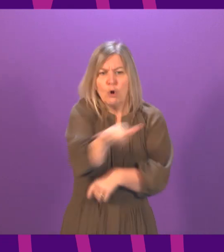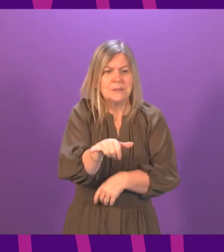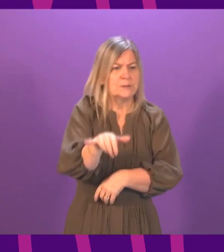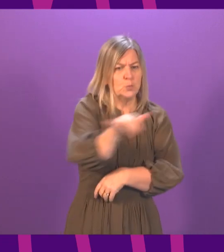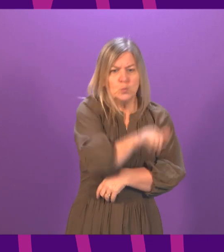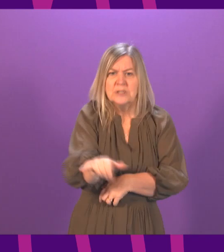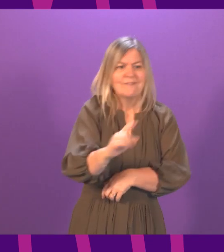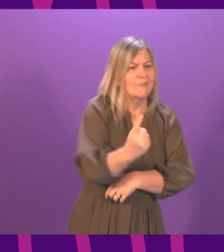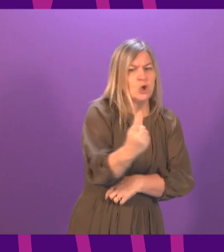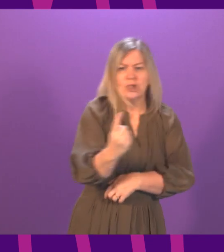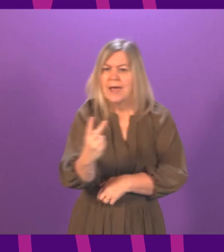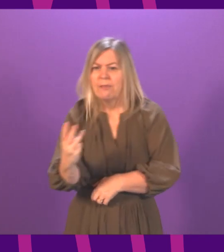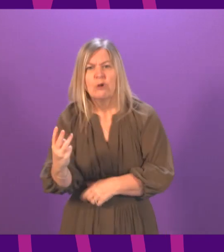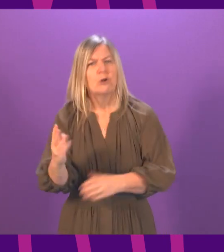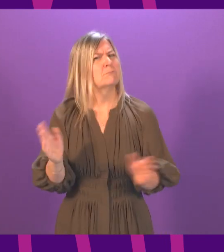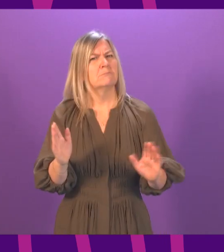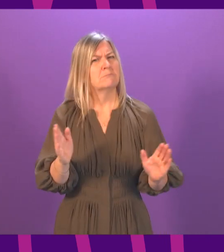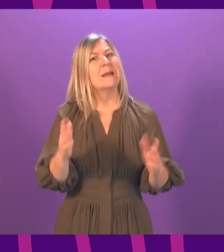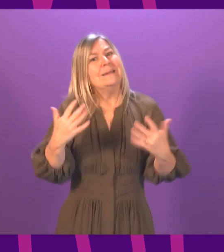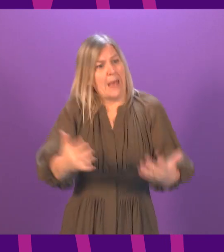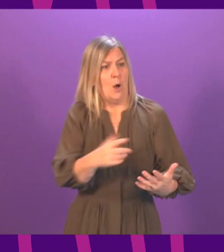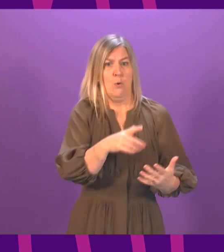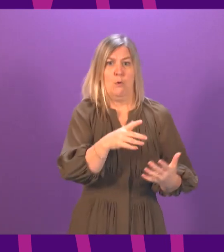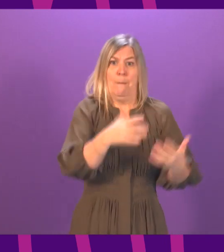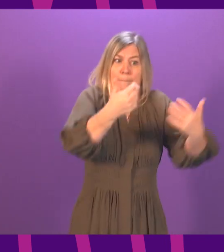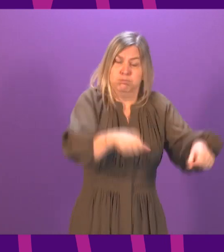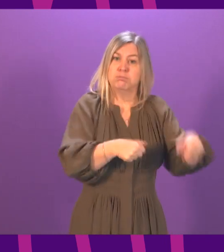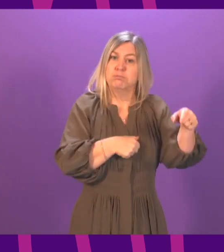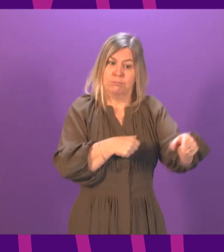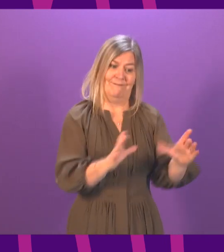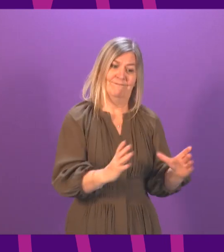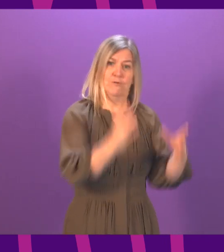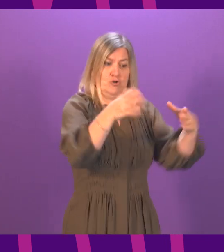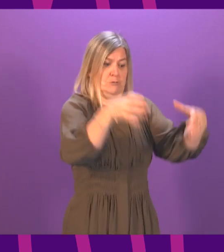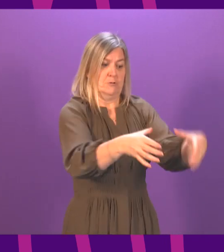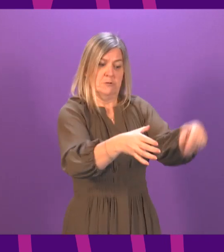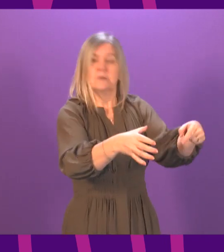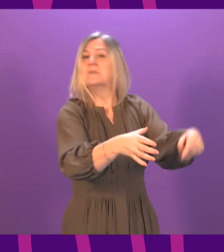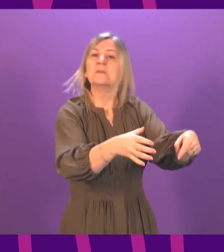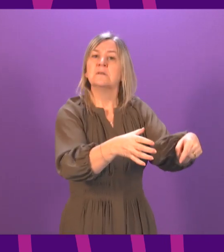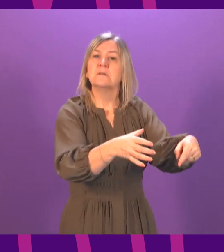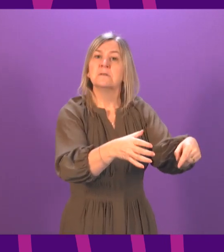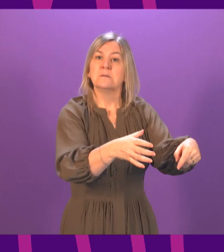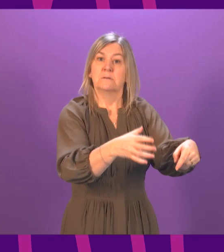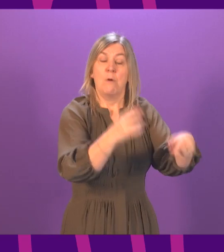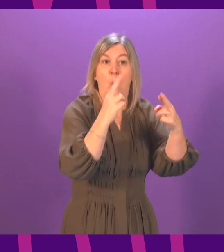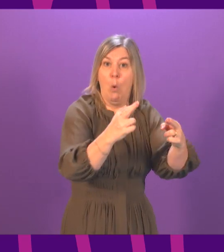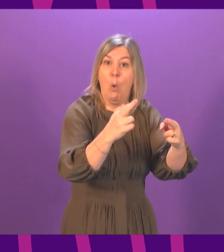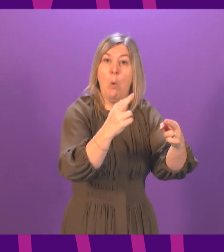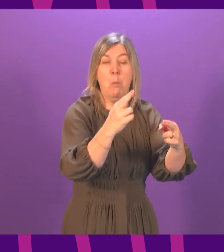will be efforts made to get from 95 per cent to as close to 100 per cent as possible. We are going